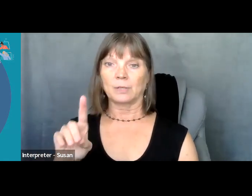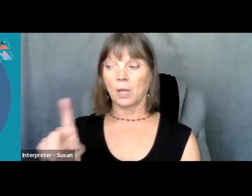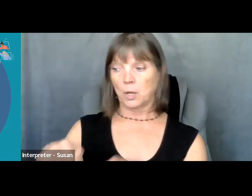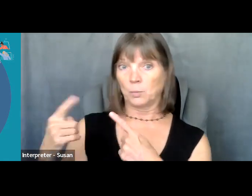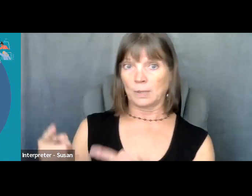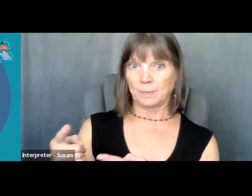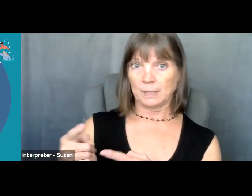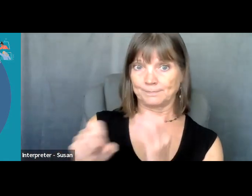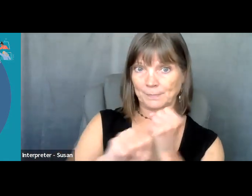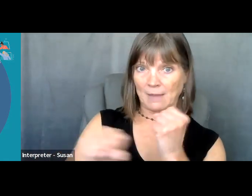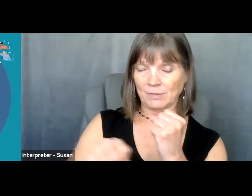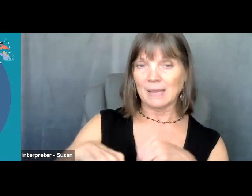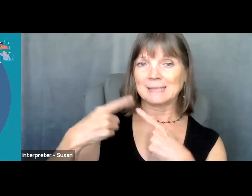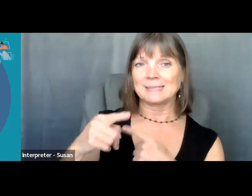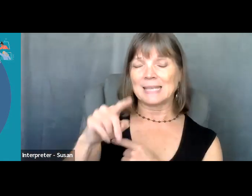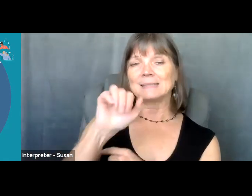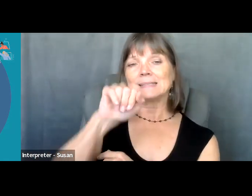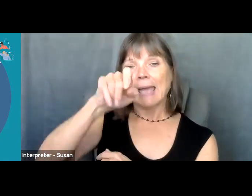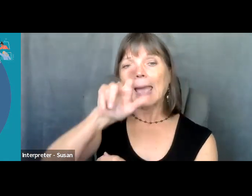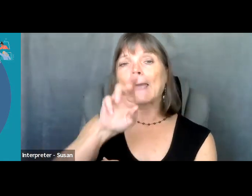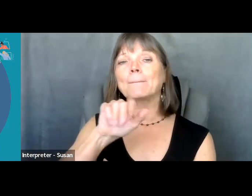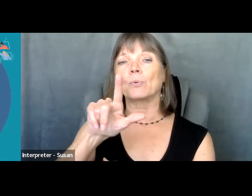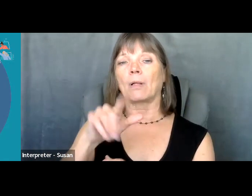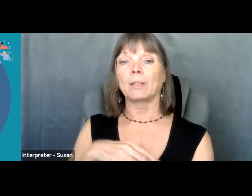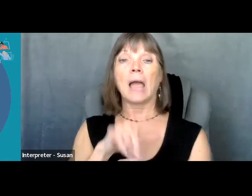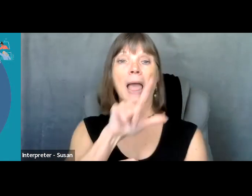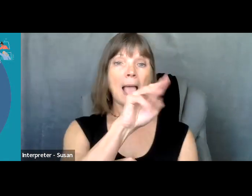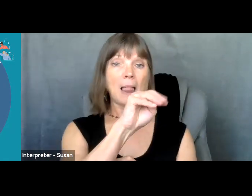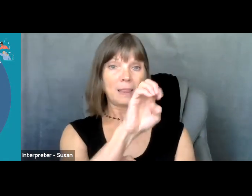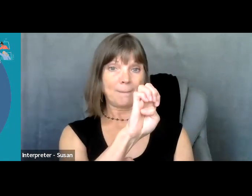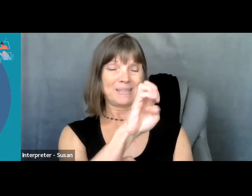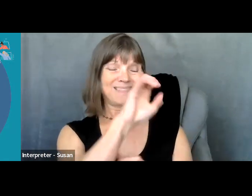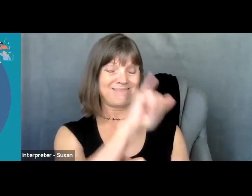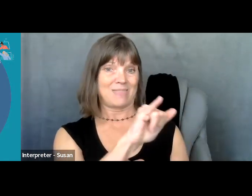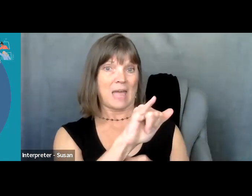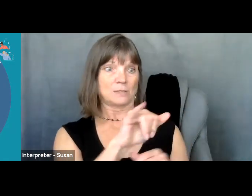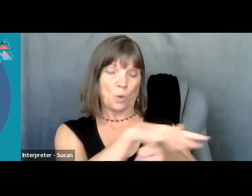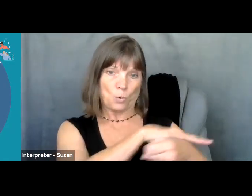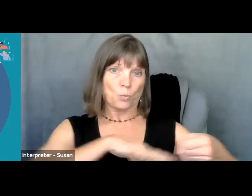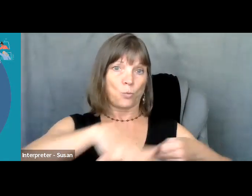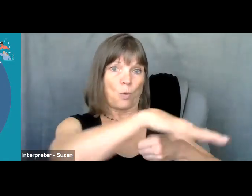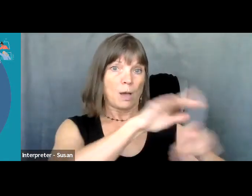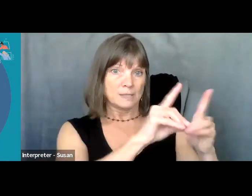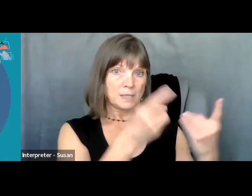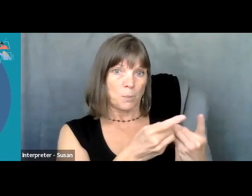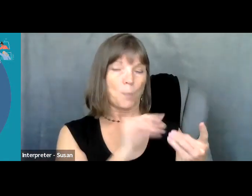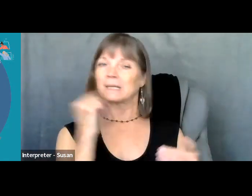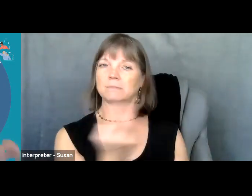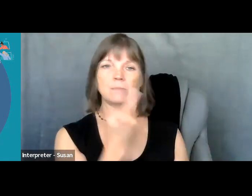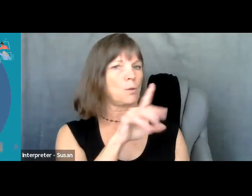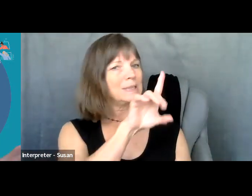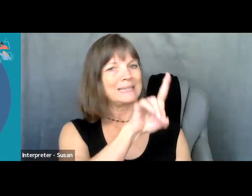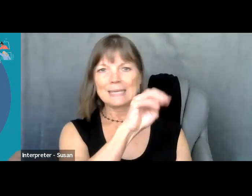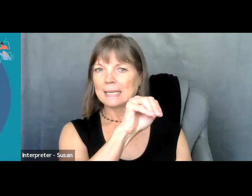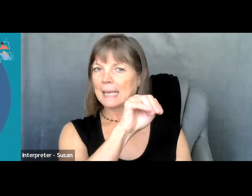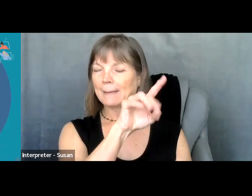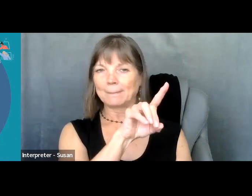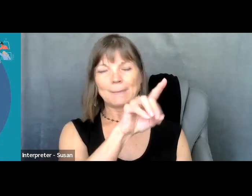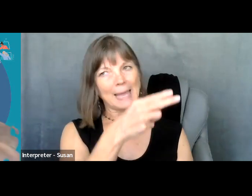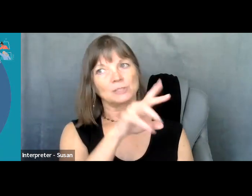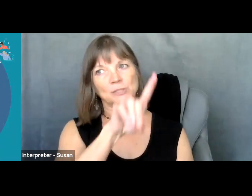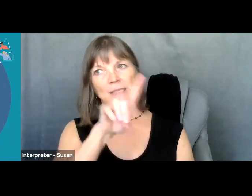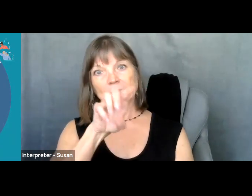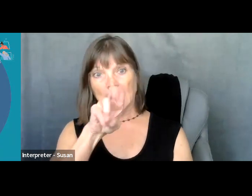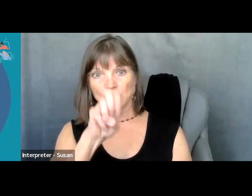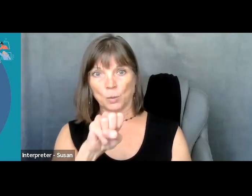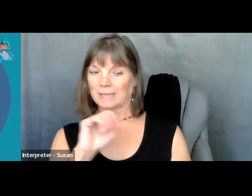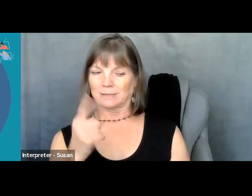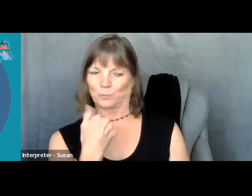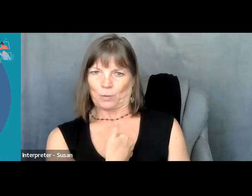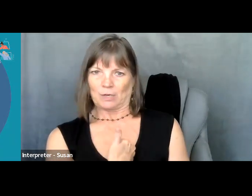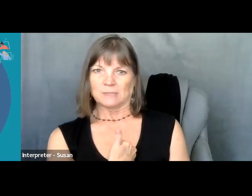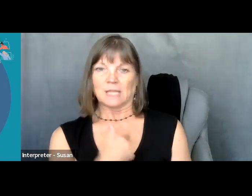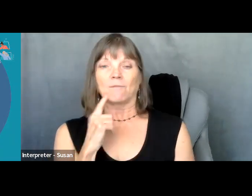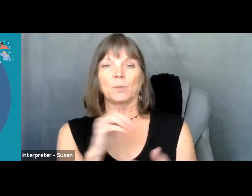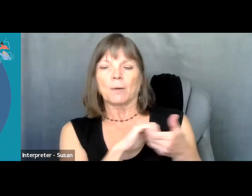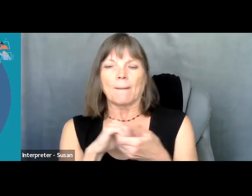Kelly Crosbie (she/her): um the um um um um um um um the um um the um the um um the um um the um the um the um the um the um the um um the um the um the um the um um the um um The umcio dashboard is a department-wide dashboard